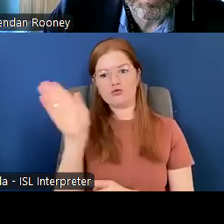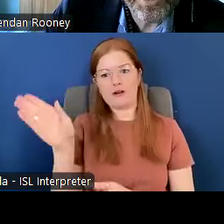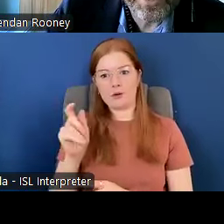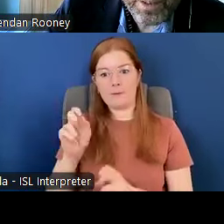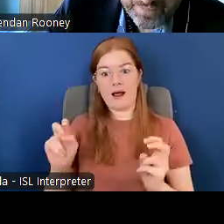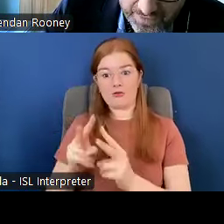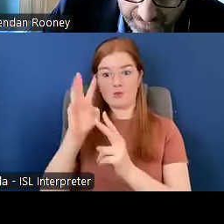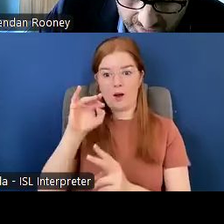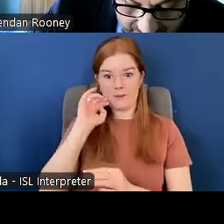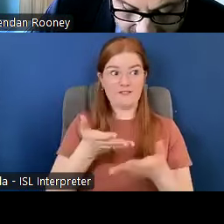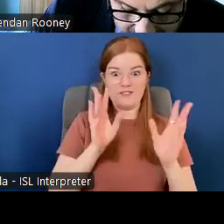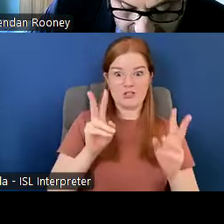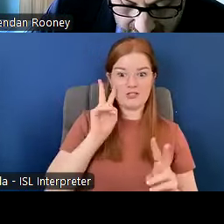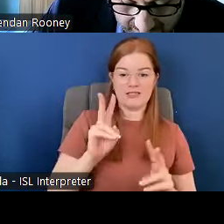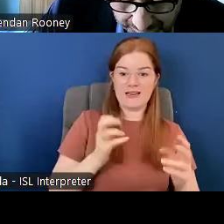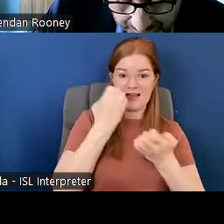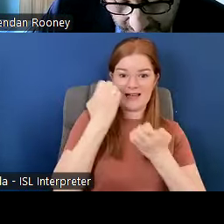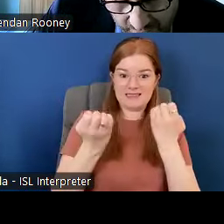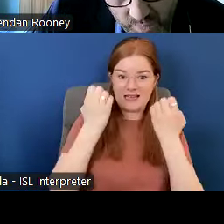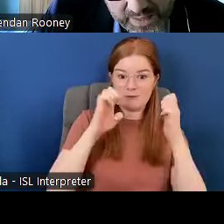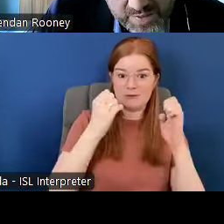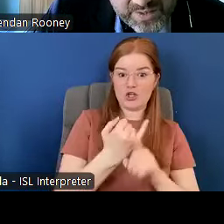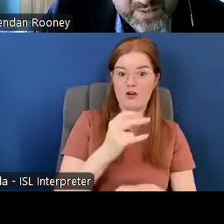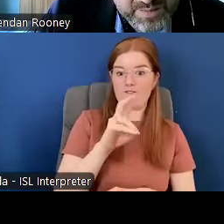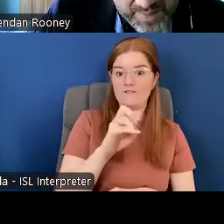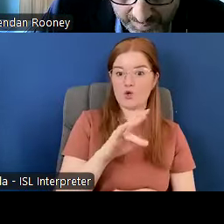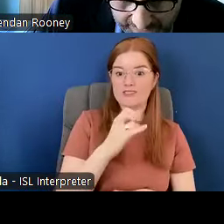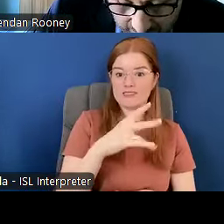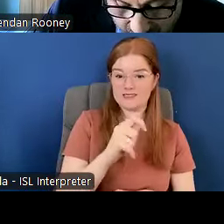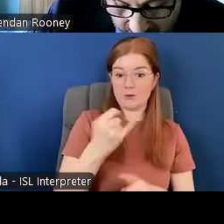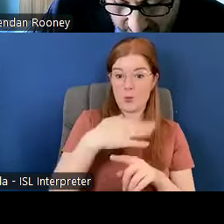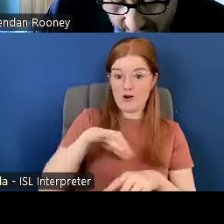exhibition of the Vorticists in London. And while this this may have played a part,